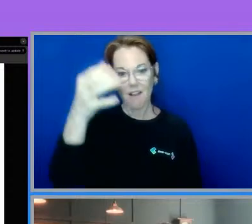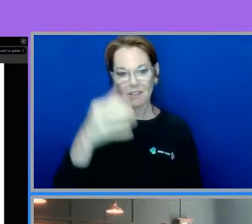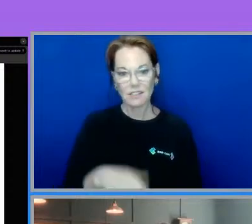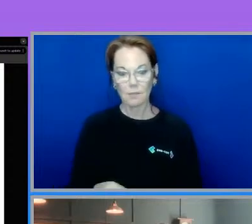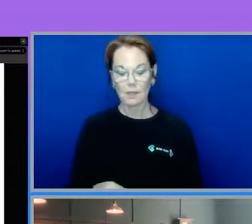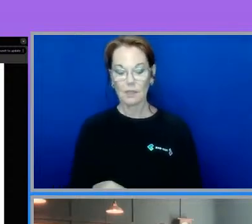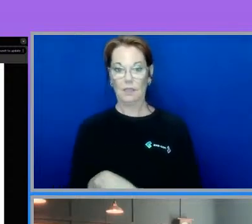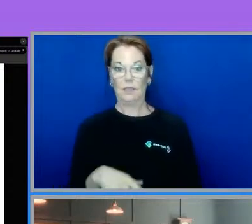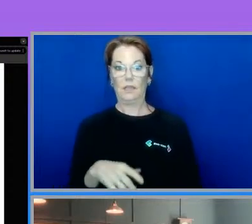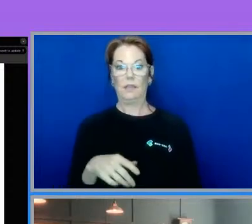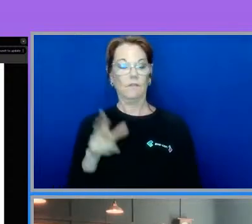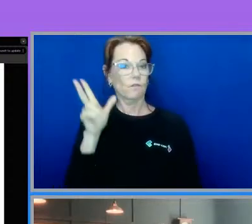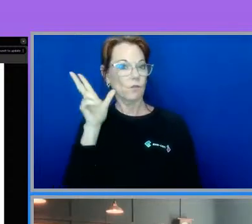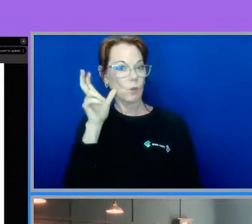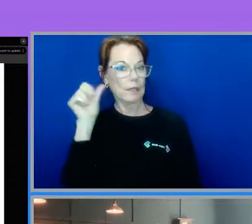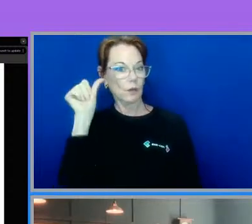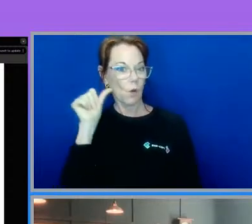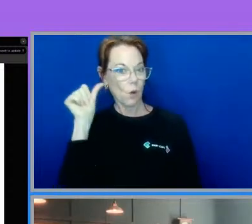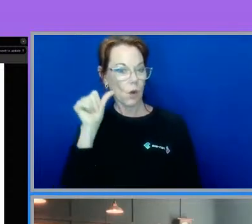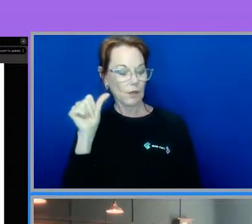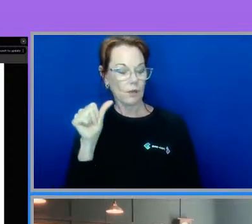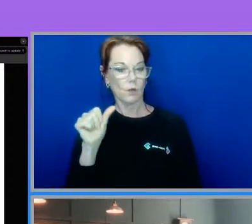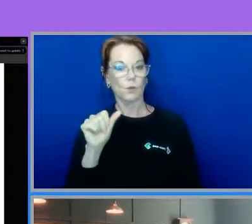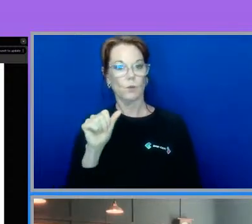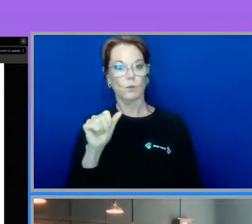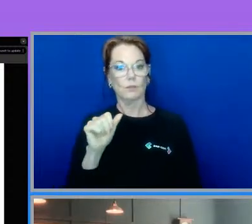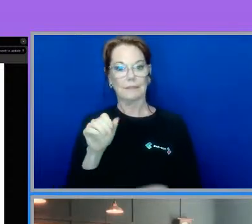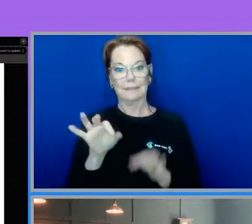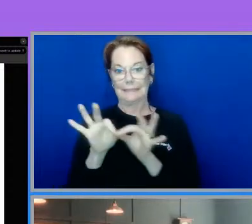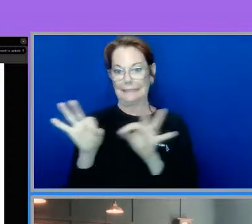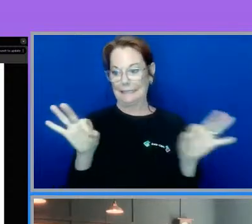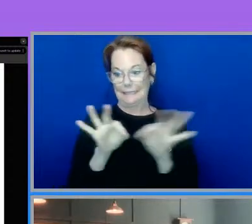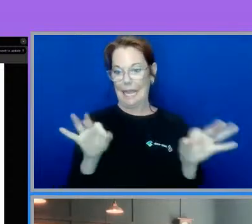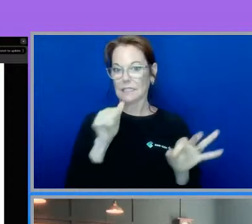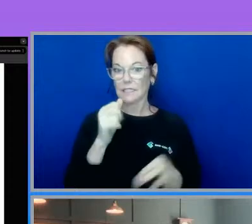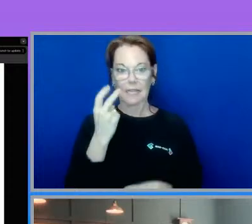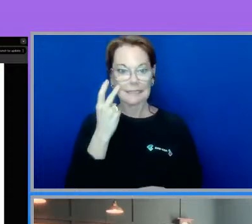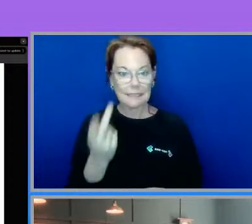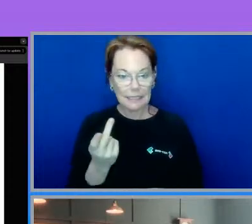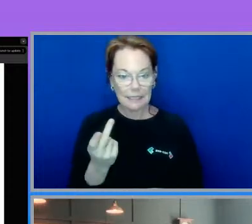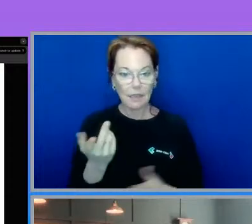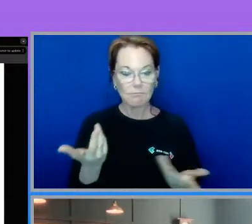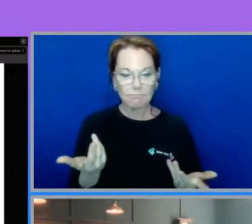who use screen readers hear the words and links on a screen, read out loud, and instead of using and instead of seeing